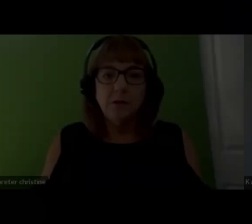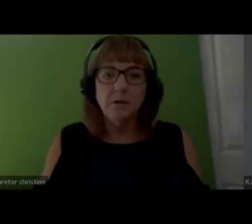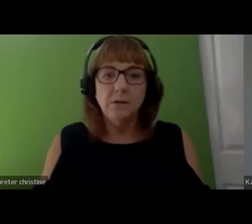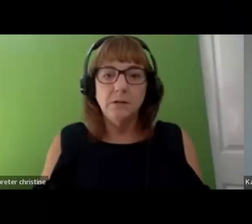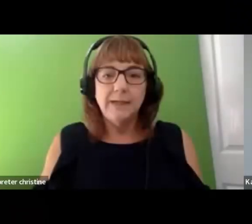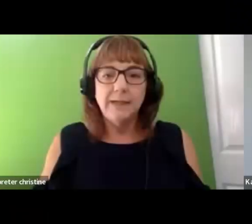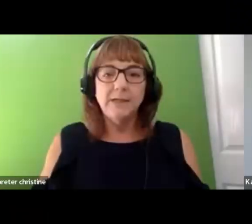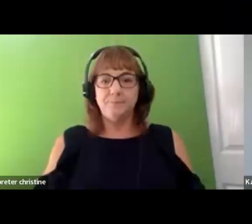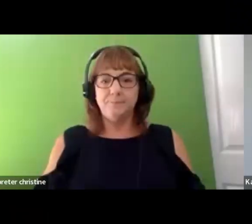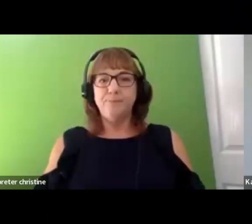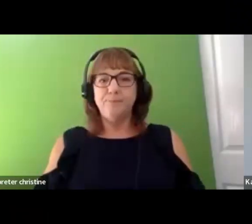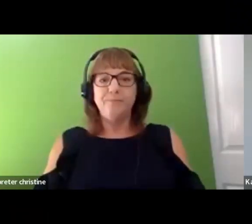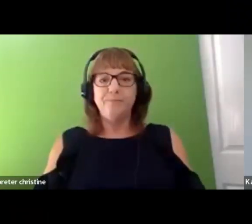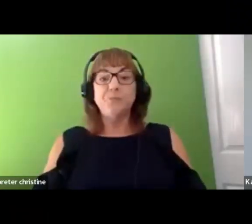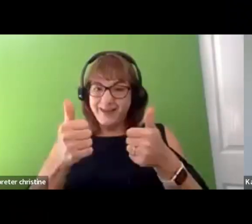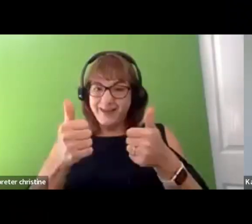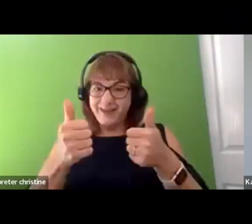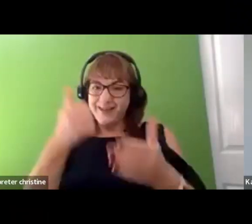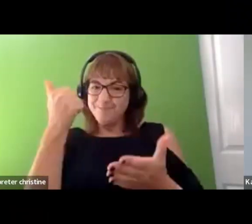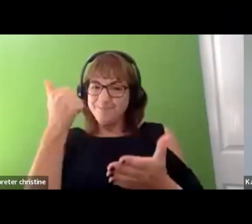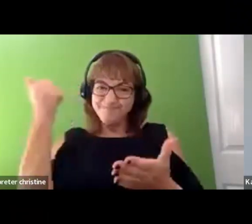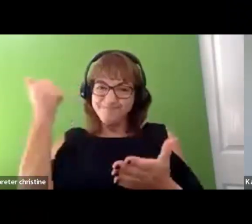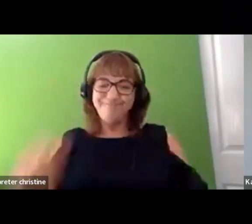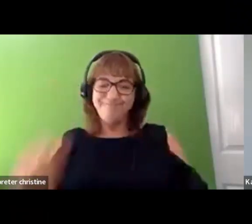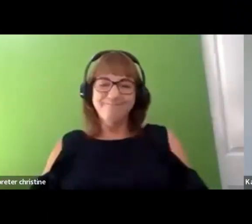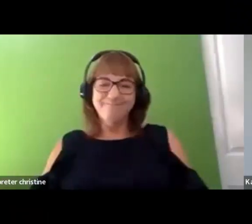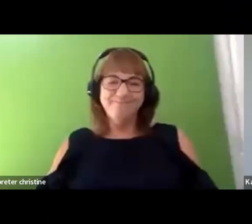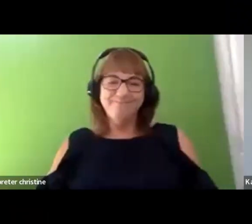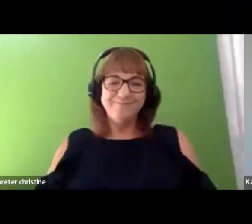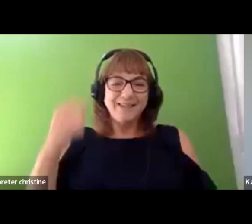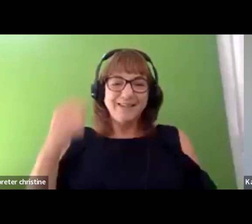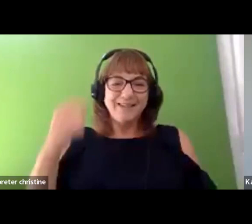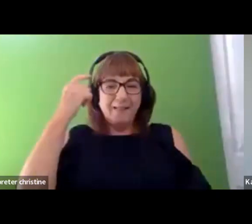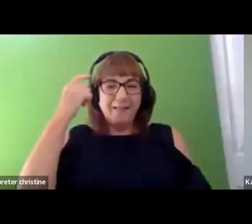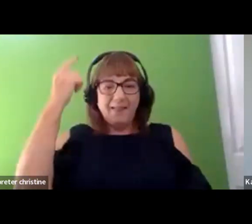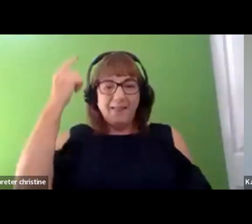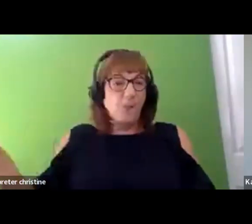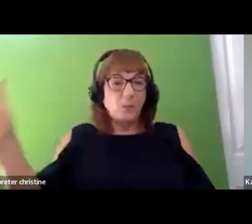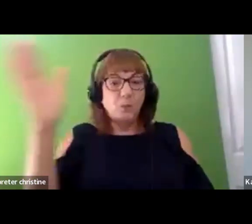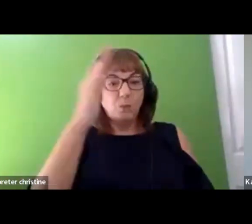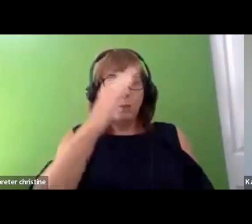Okay brilliant, I think everyone is coming back in from the breakout rooms now,